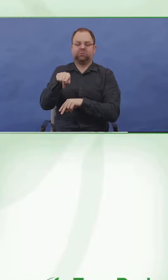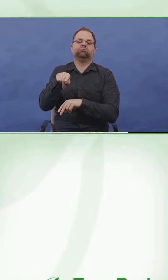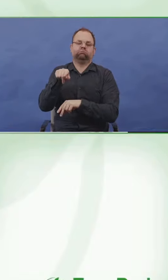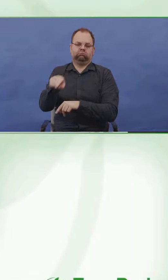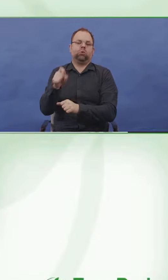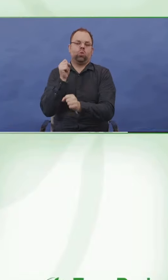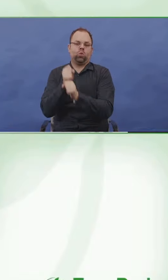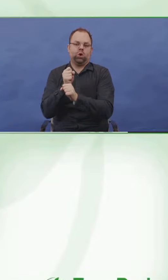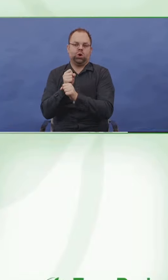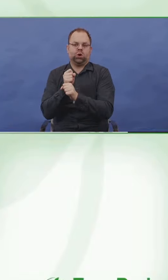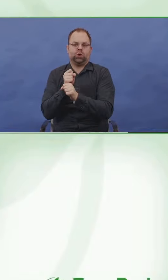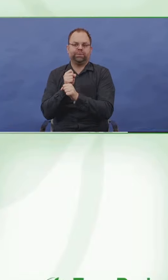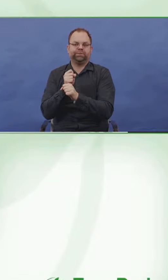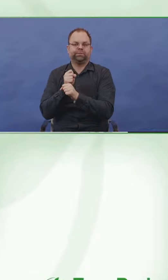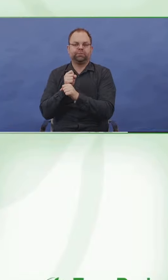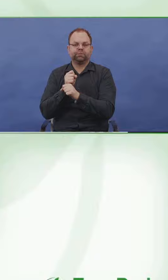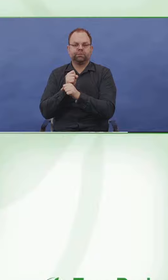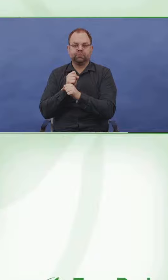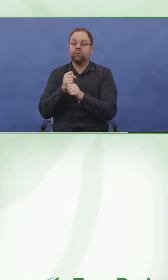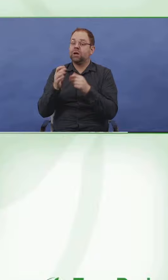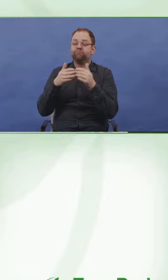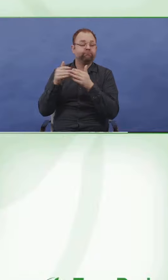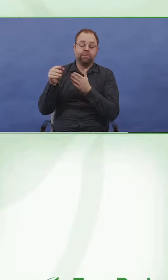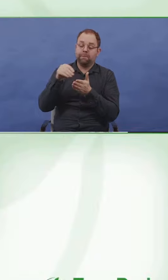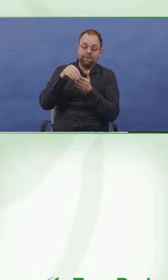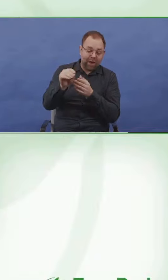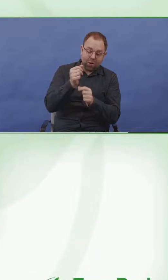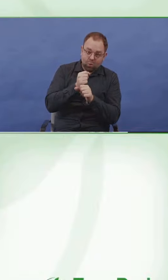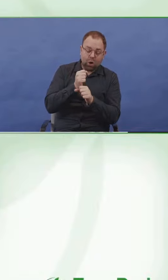The policy also calls on three objectives.